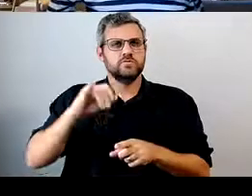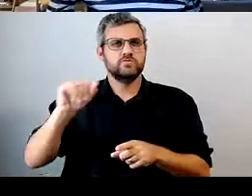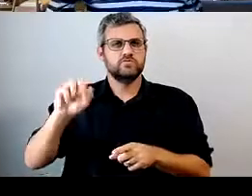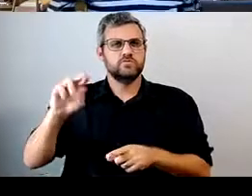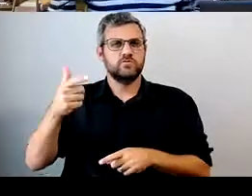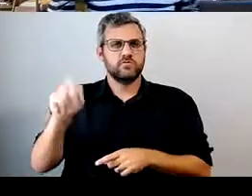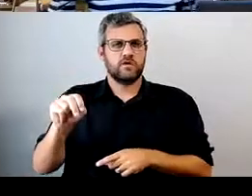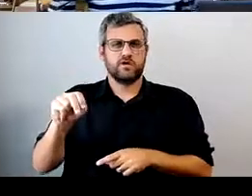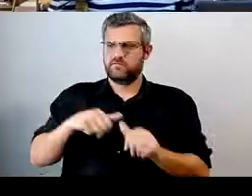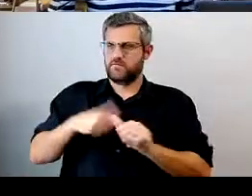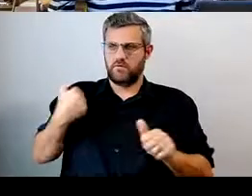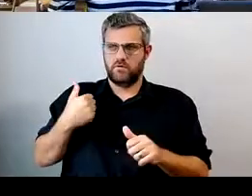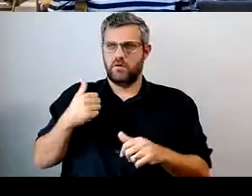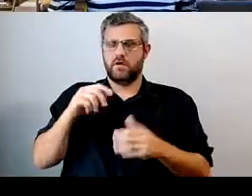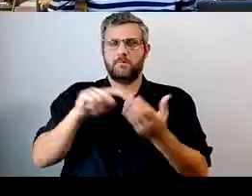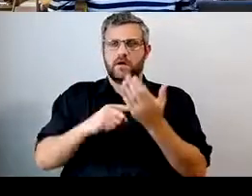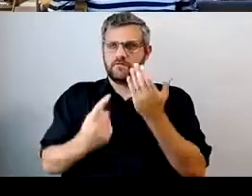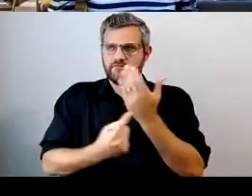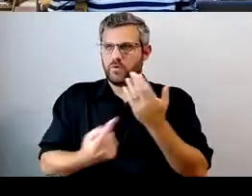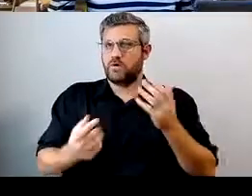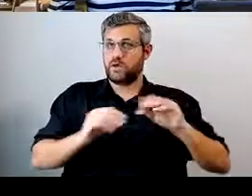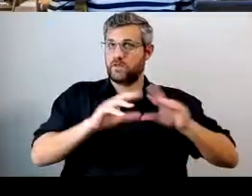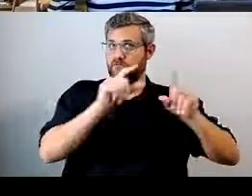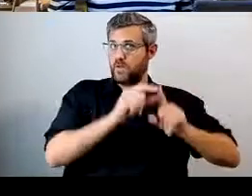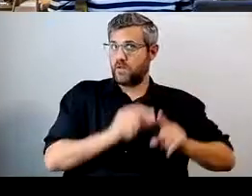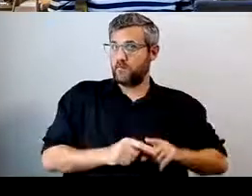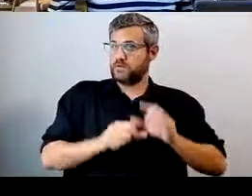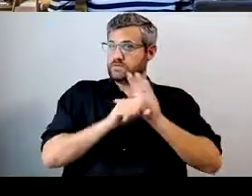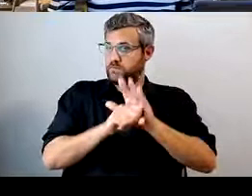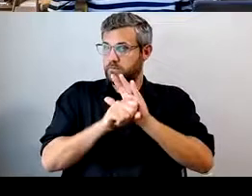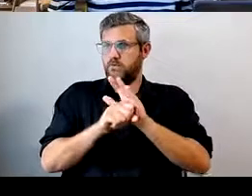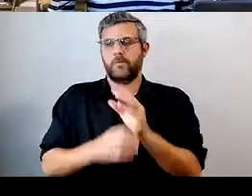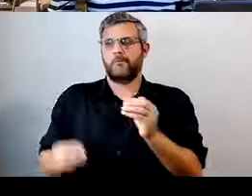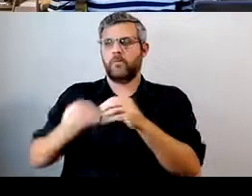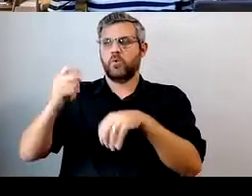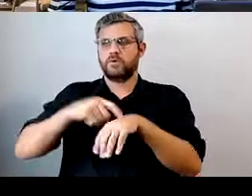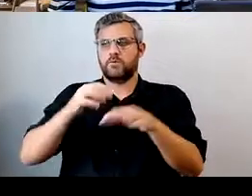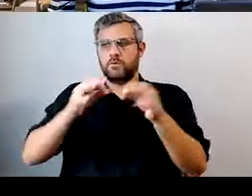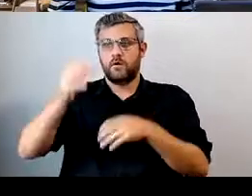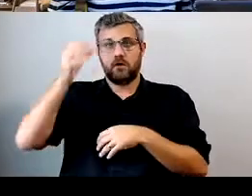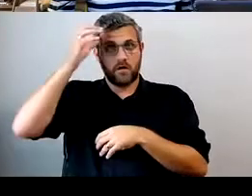Metaphors, clarify vocabulary and symbols, and take extra time to explain concepts and terms as needed.